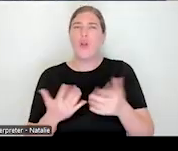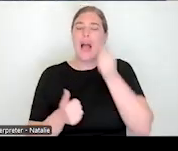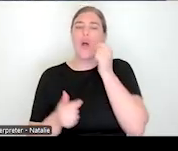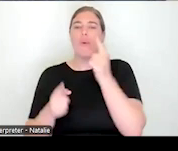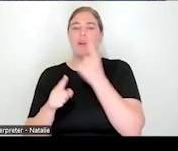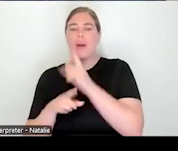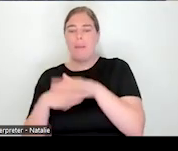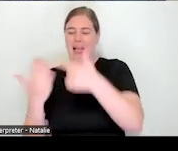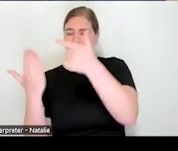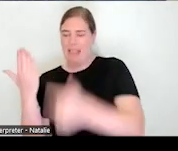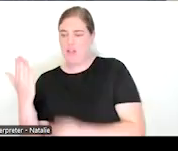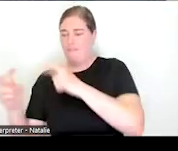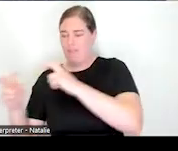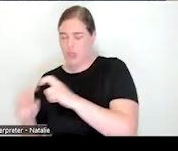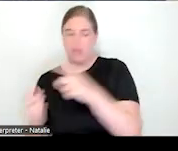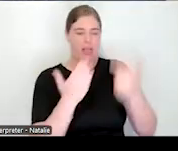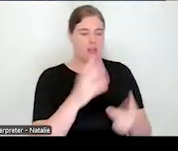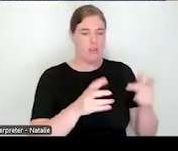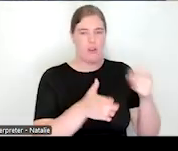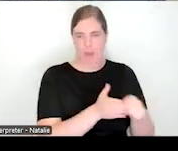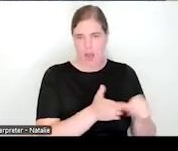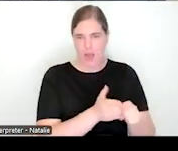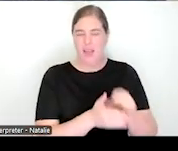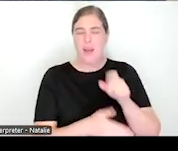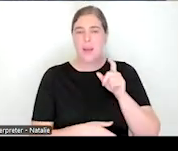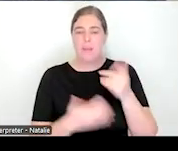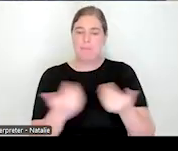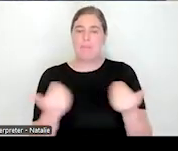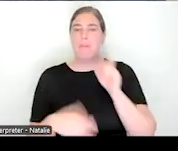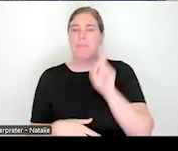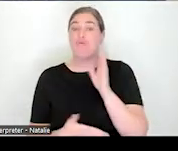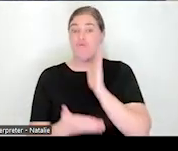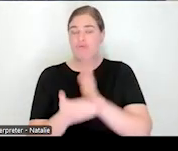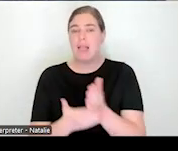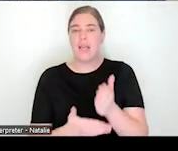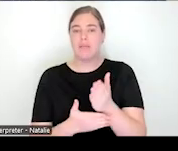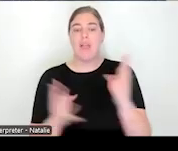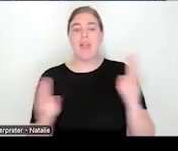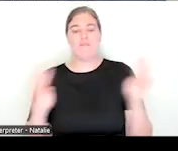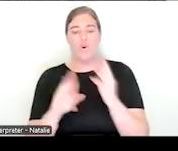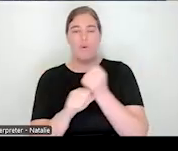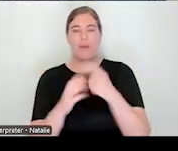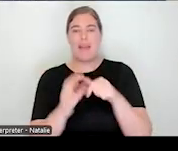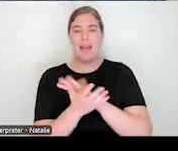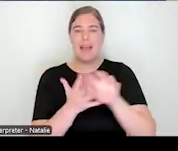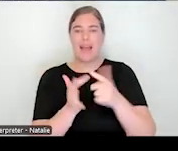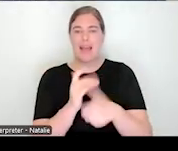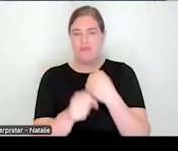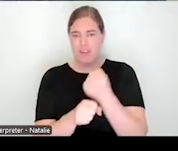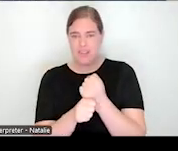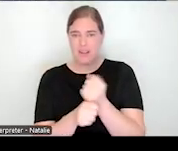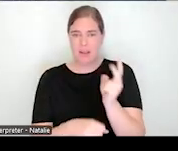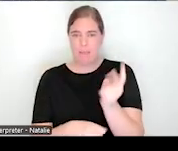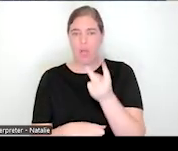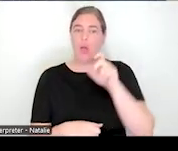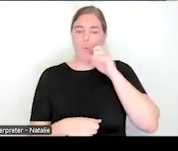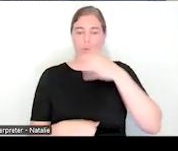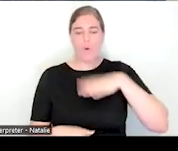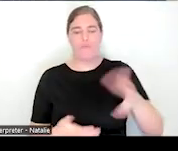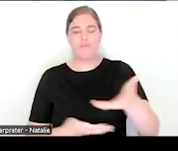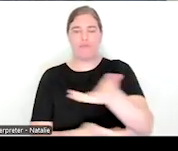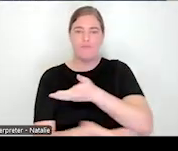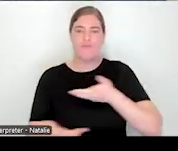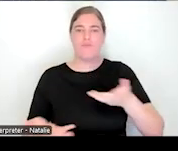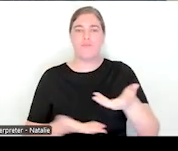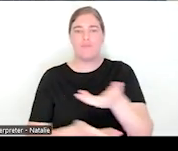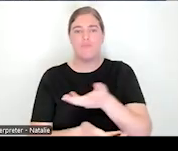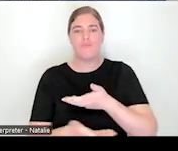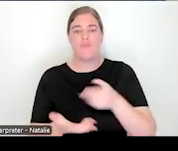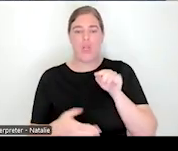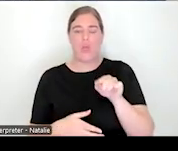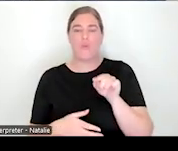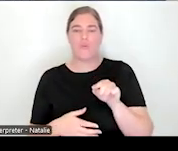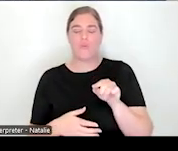money. But with the forum and gathering, we want to have discussions at those? we want to draw on